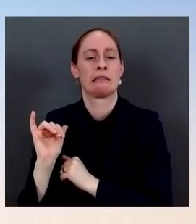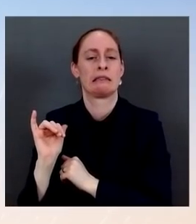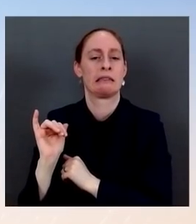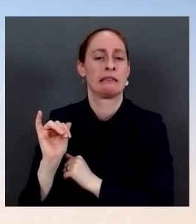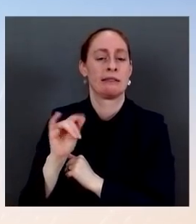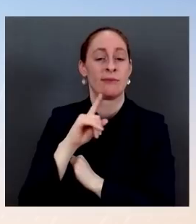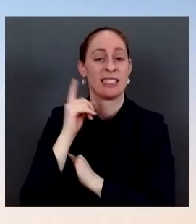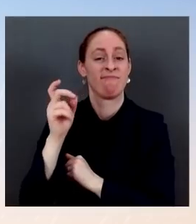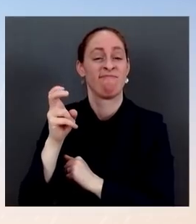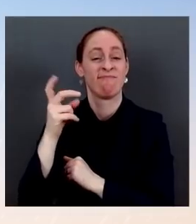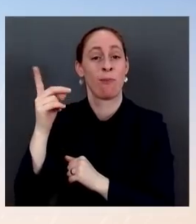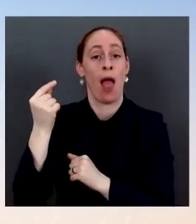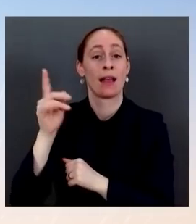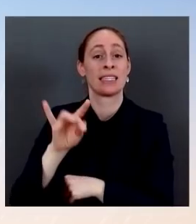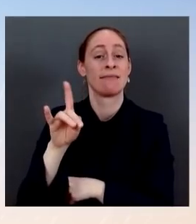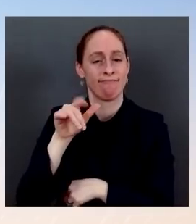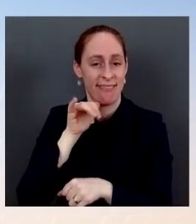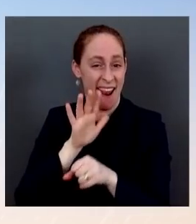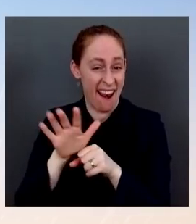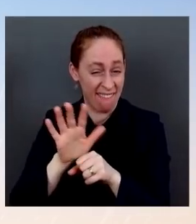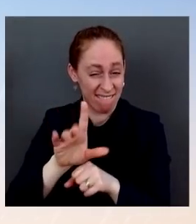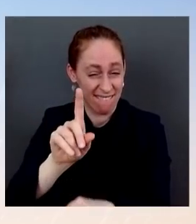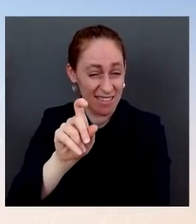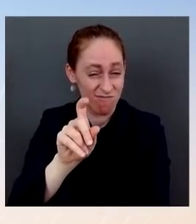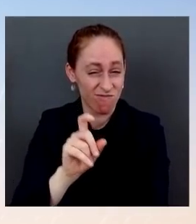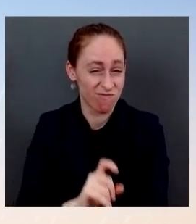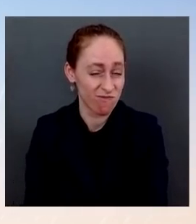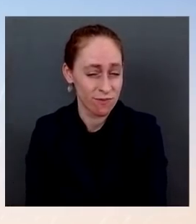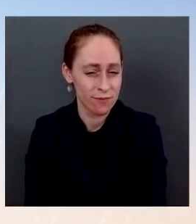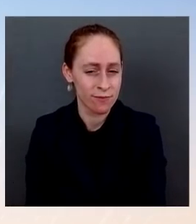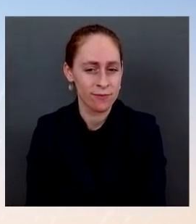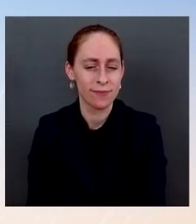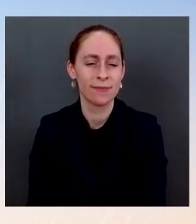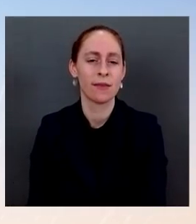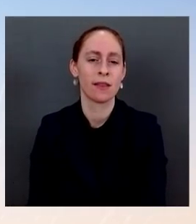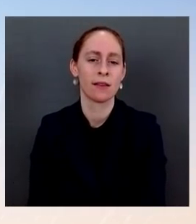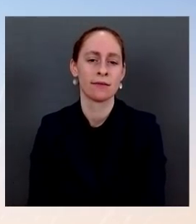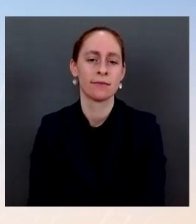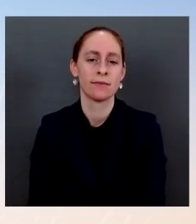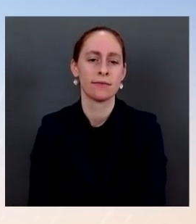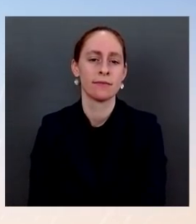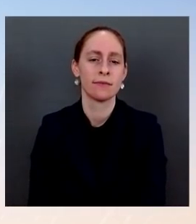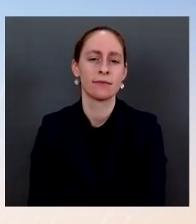No one is saying we are. That's why we have tried to take additional rapid steps and be as bold and ambitious